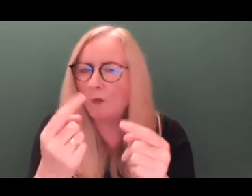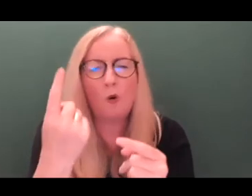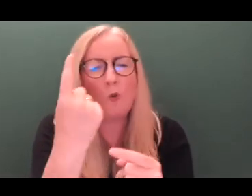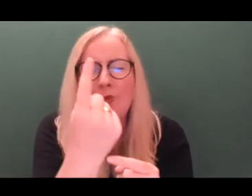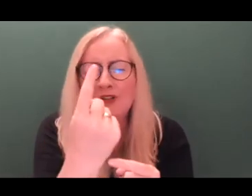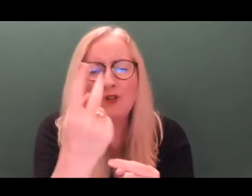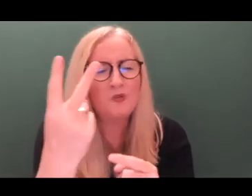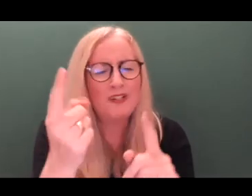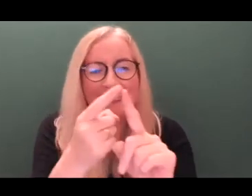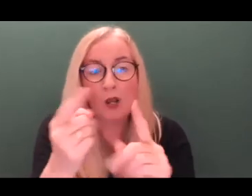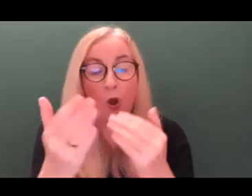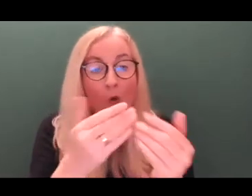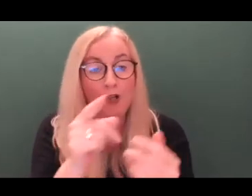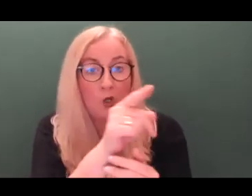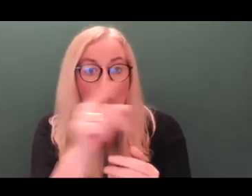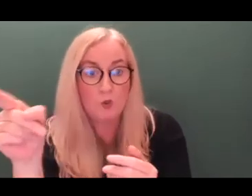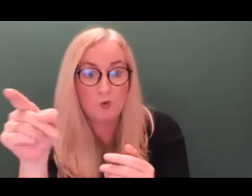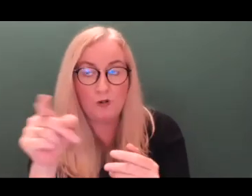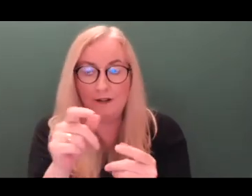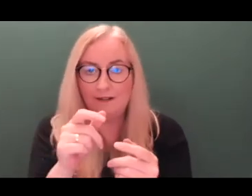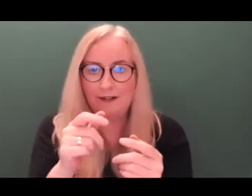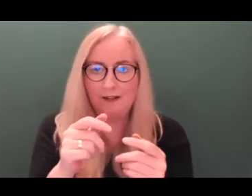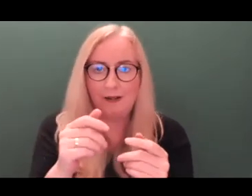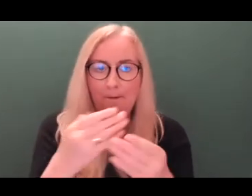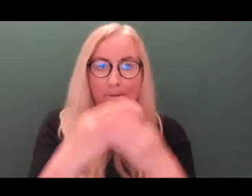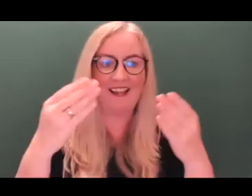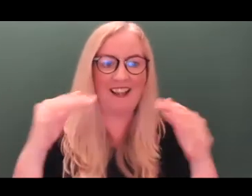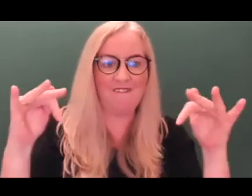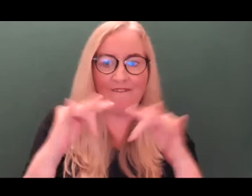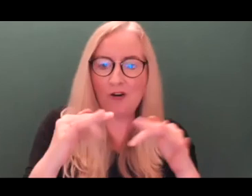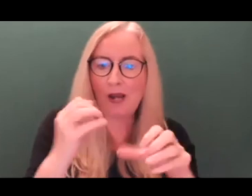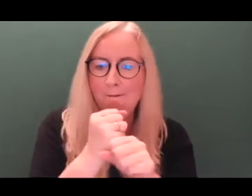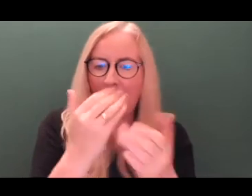what are your sector's biggest fears about the legislation? That's a question that has come in.